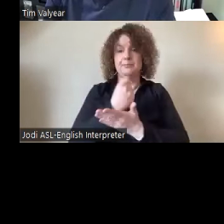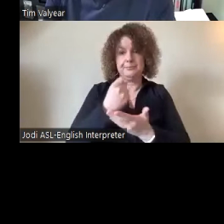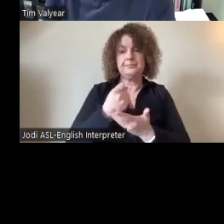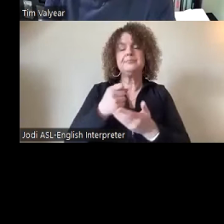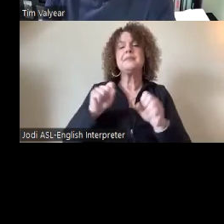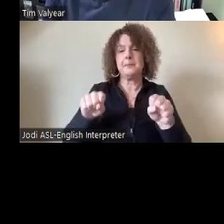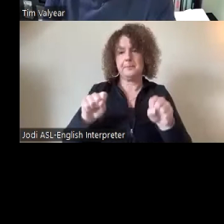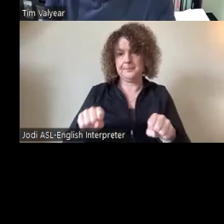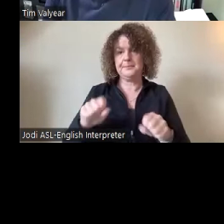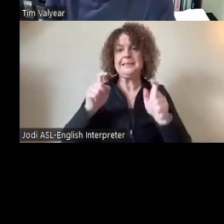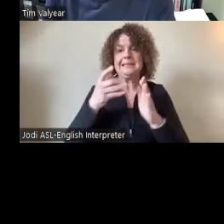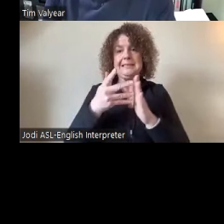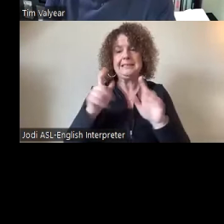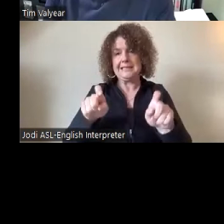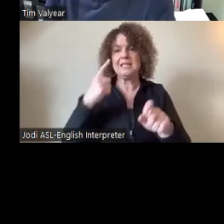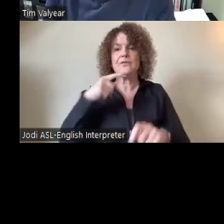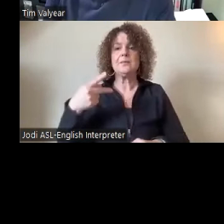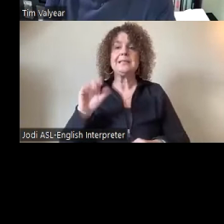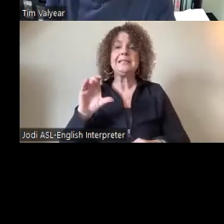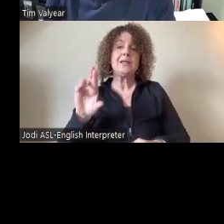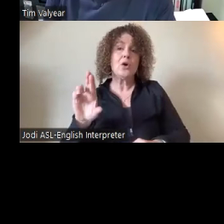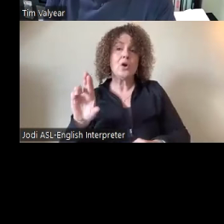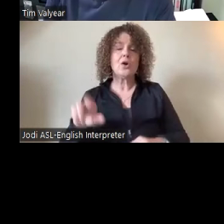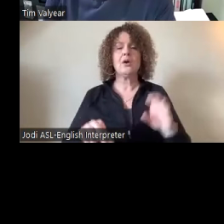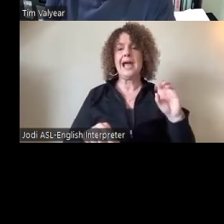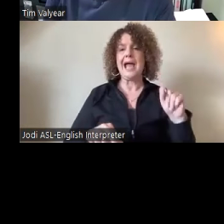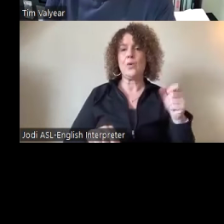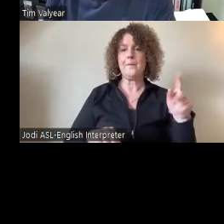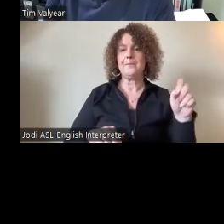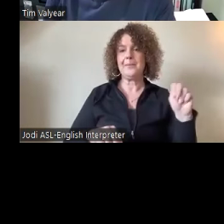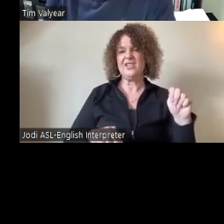If you live with a person who is that, you are considered